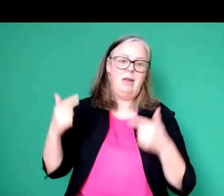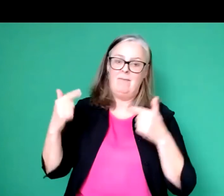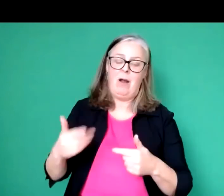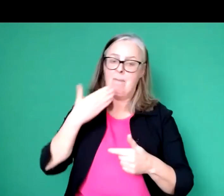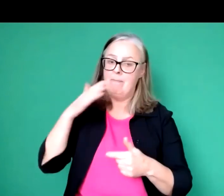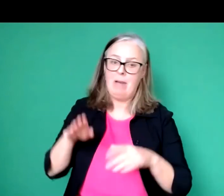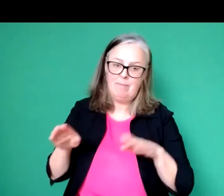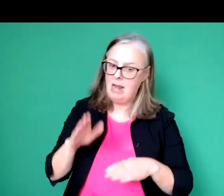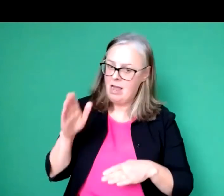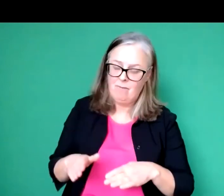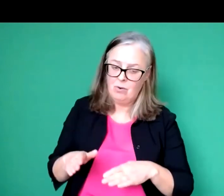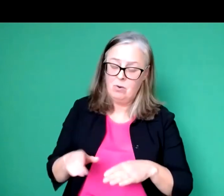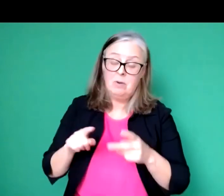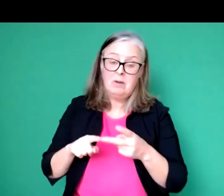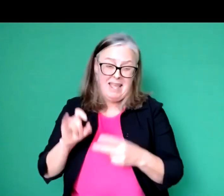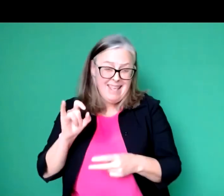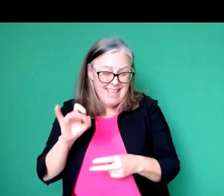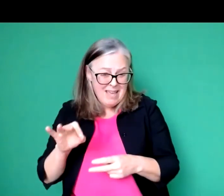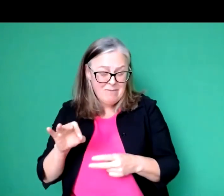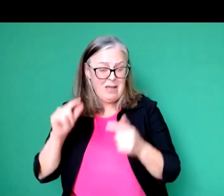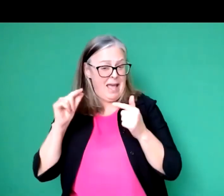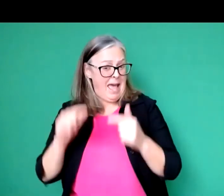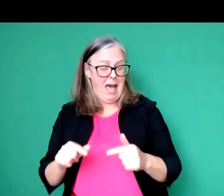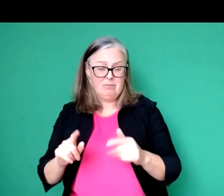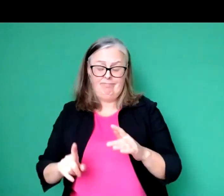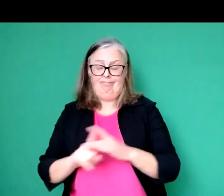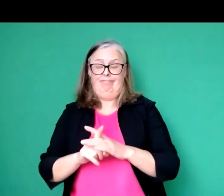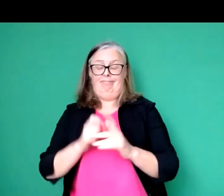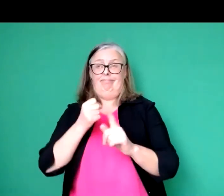if it were to happen that my dog started to either yap incessantly